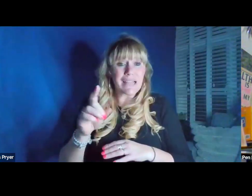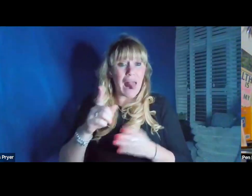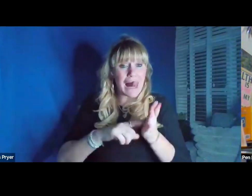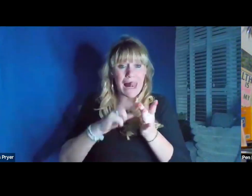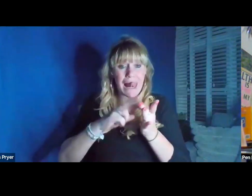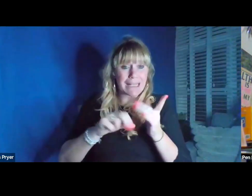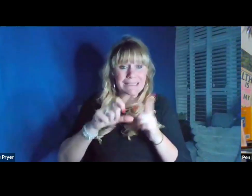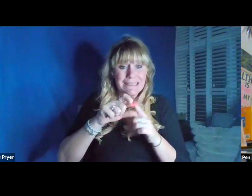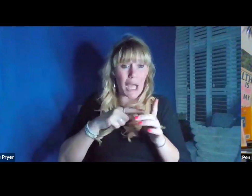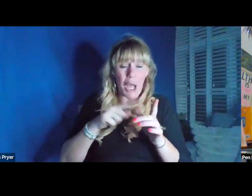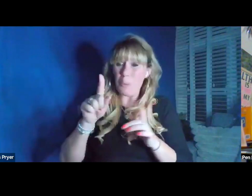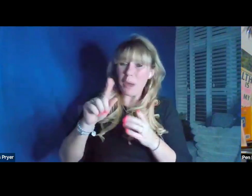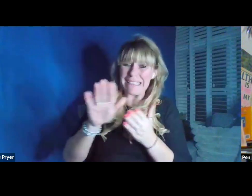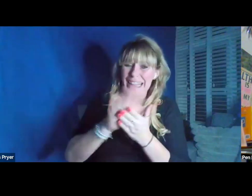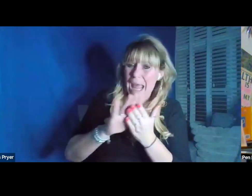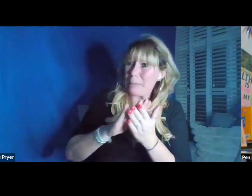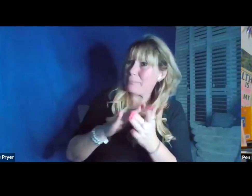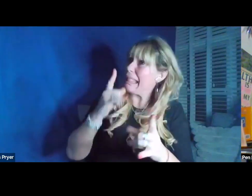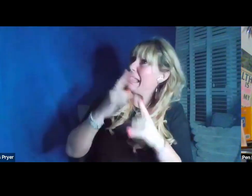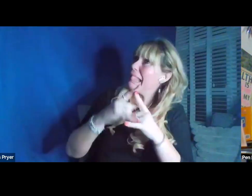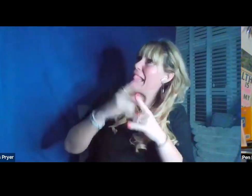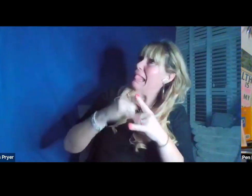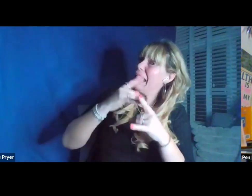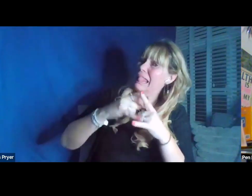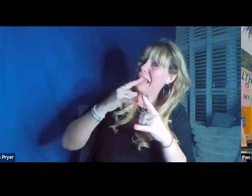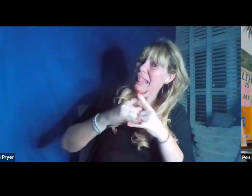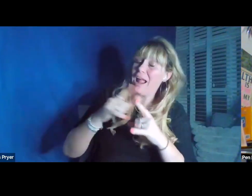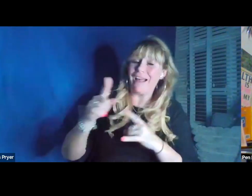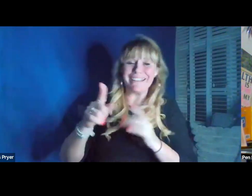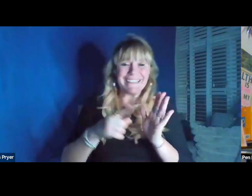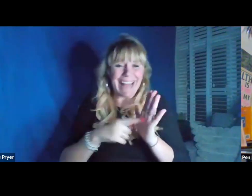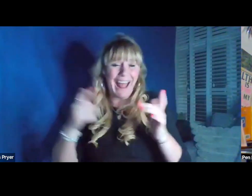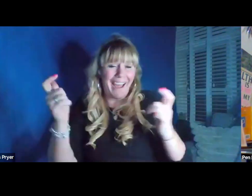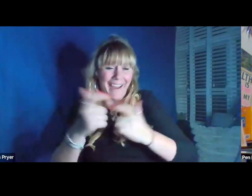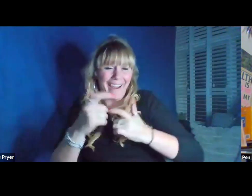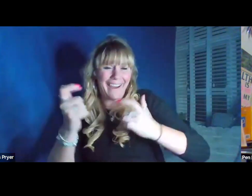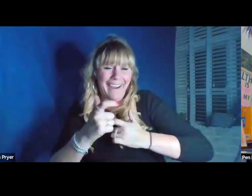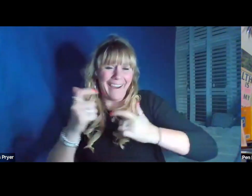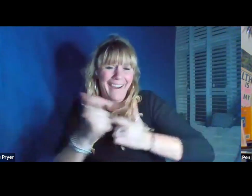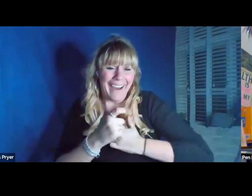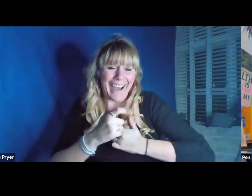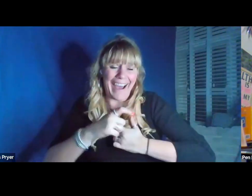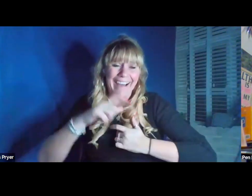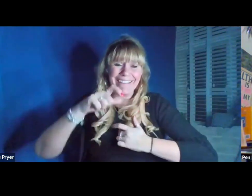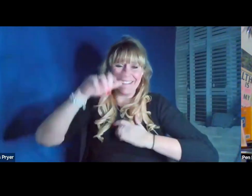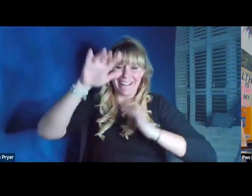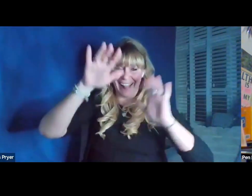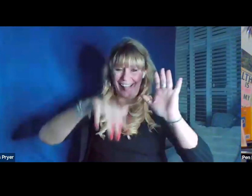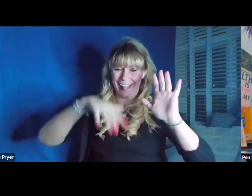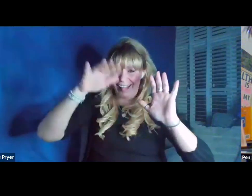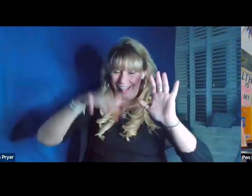she laughed until the credits streamed, she taught me stuff they called obscene.